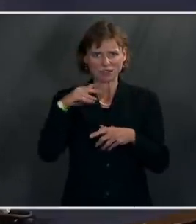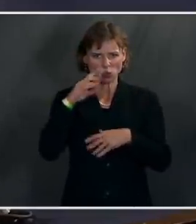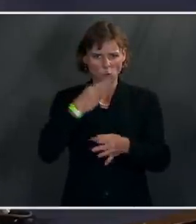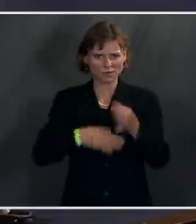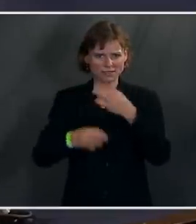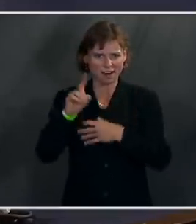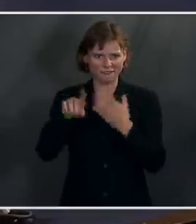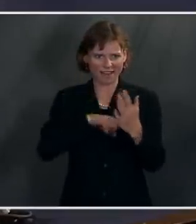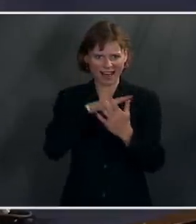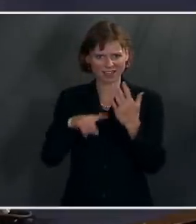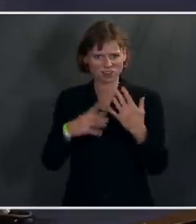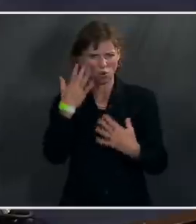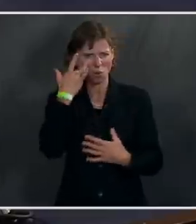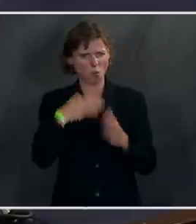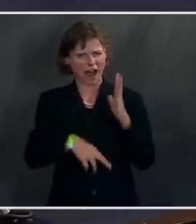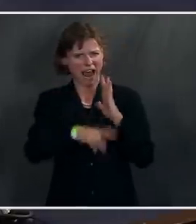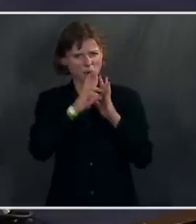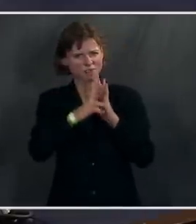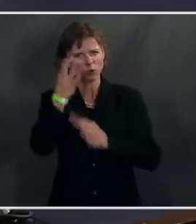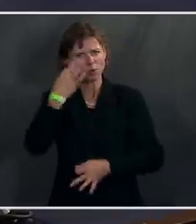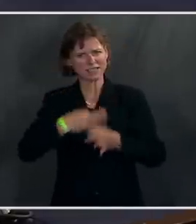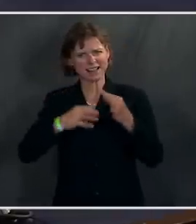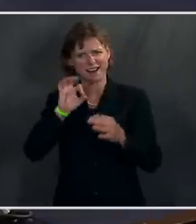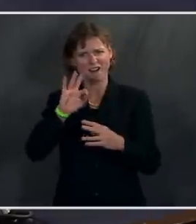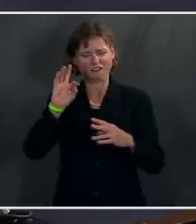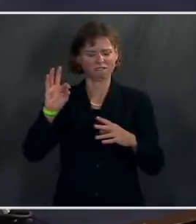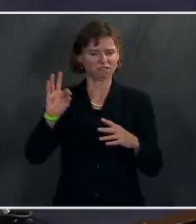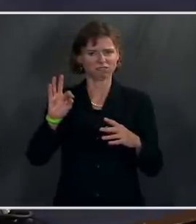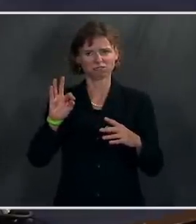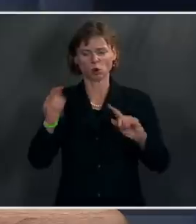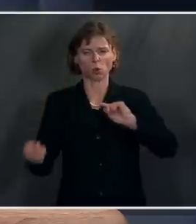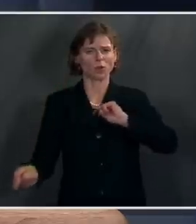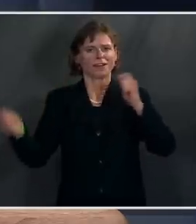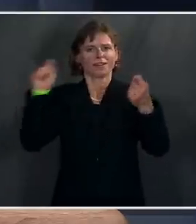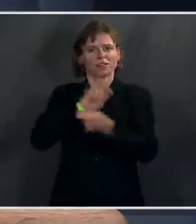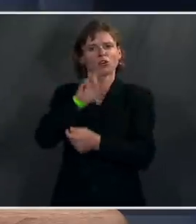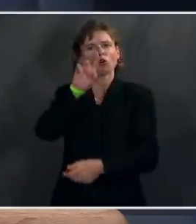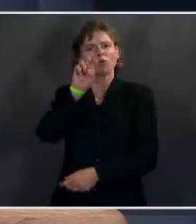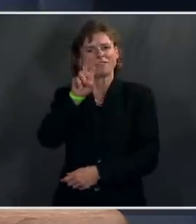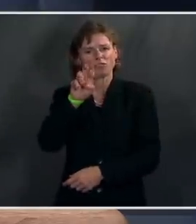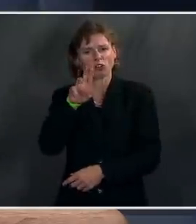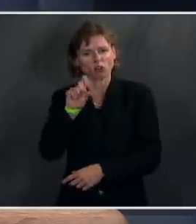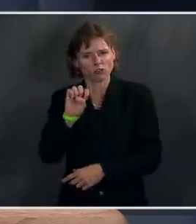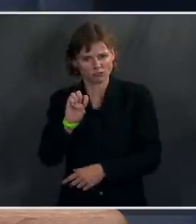Why review and not reverse some of these programs? Ms. Psaki: Sure. Well, part of our effort, Mary,